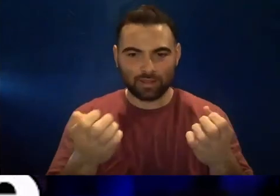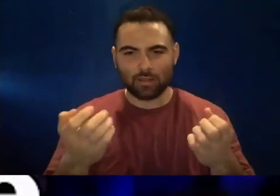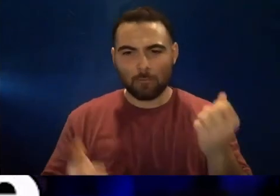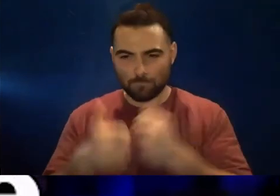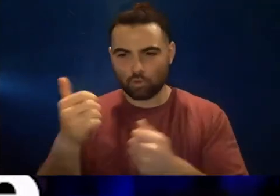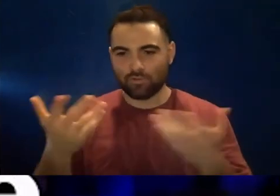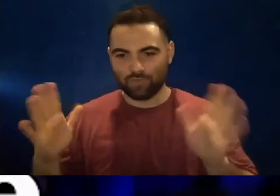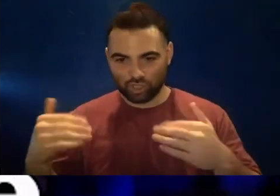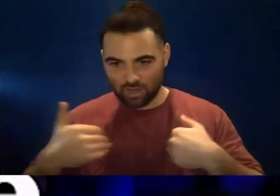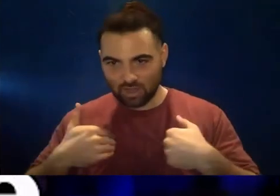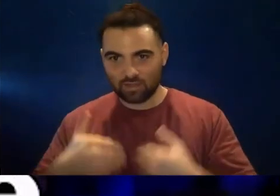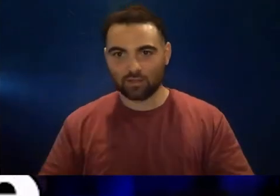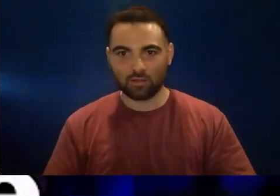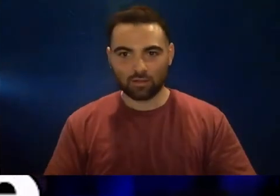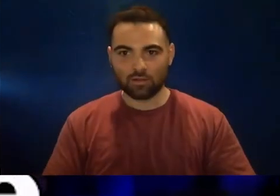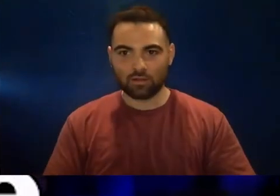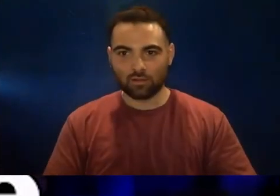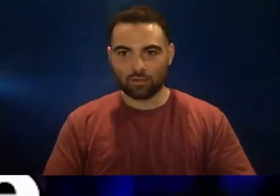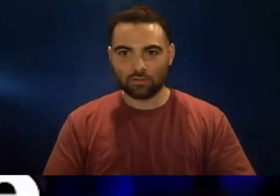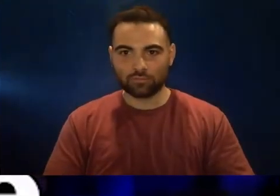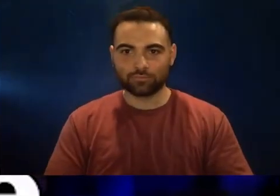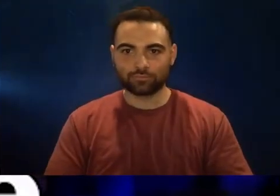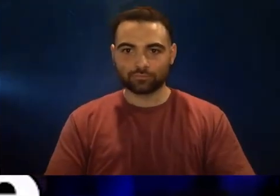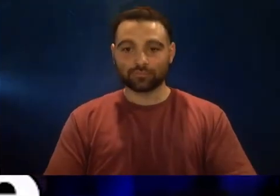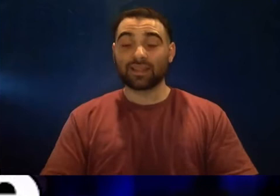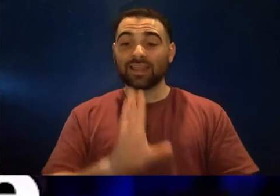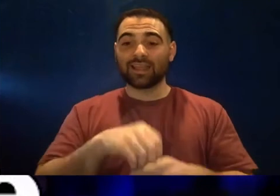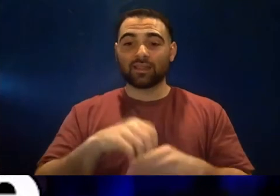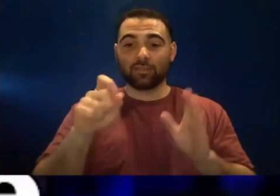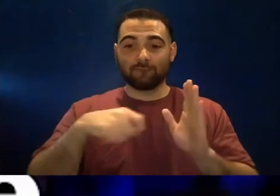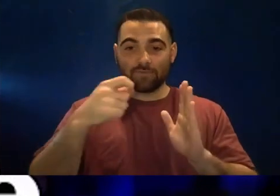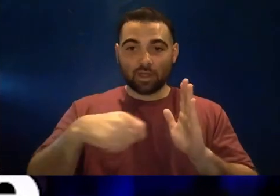And you'll see in the film that Jessica